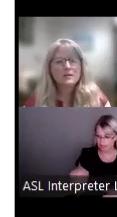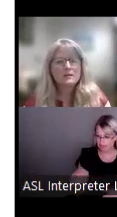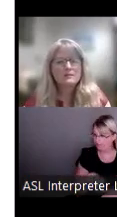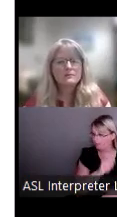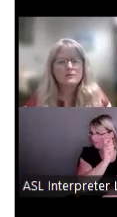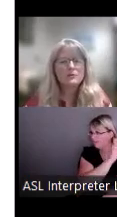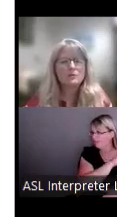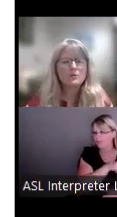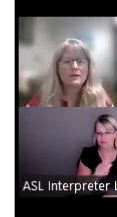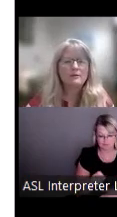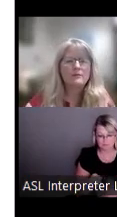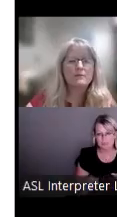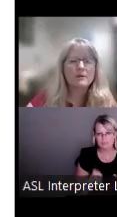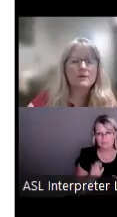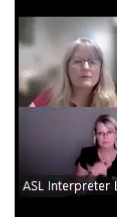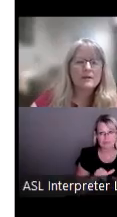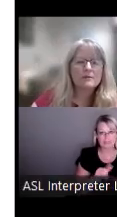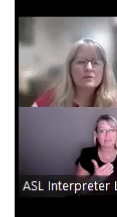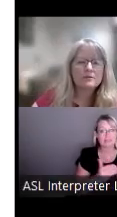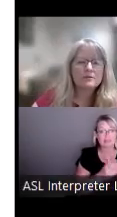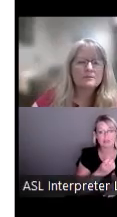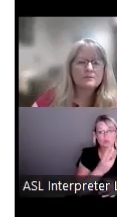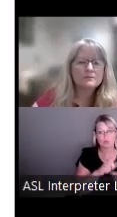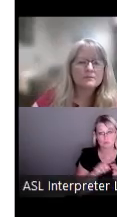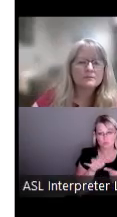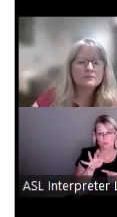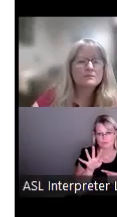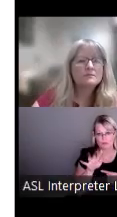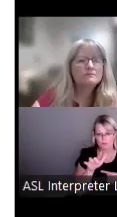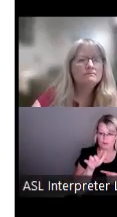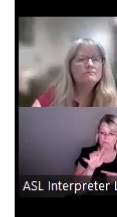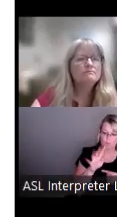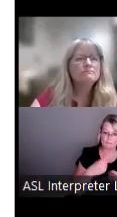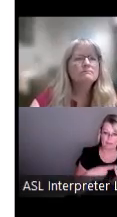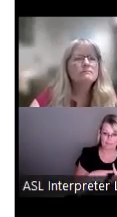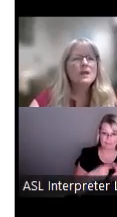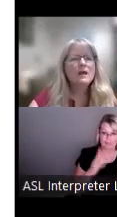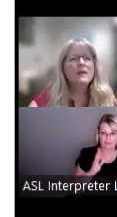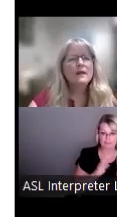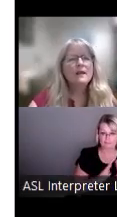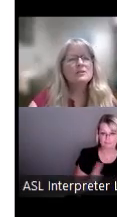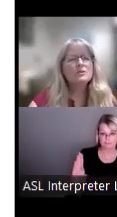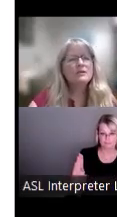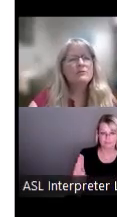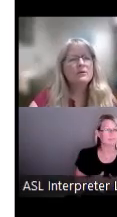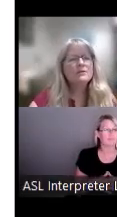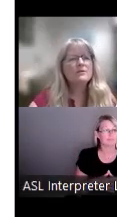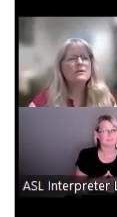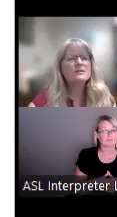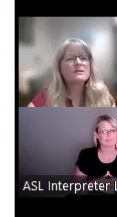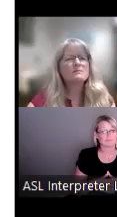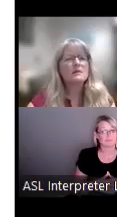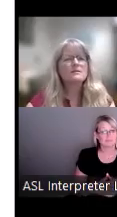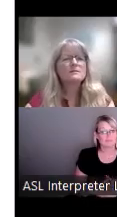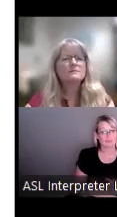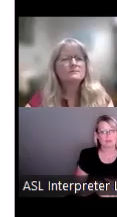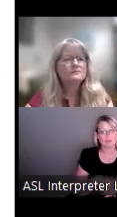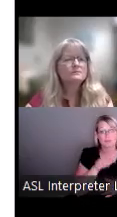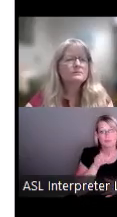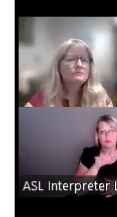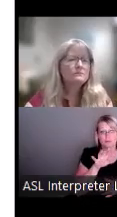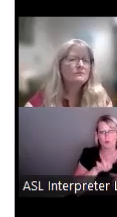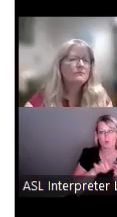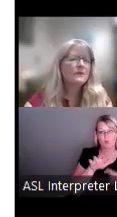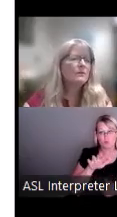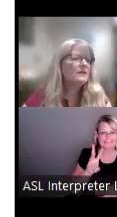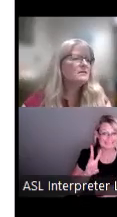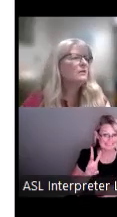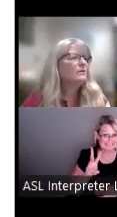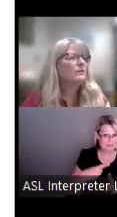12 to 24 month range, and then at 24 to 36 months, that's when